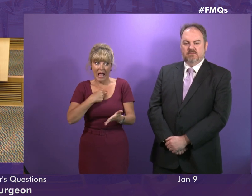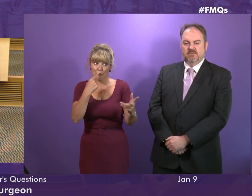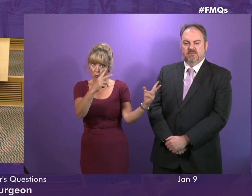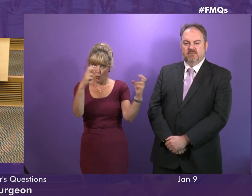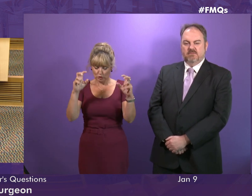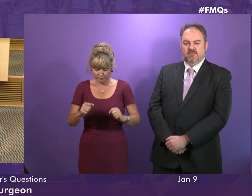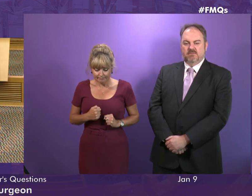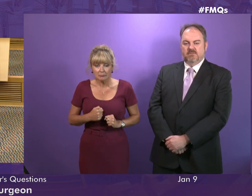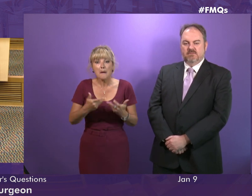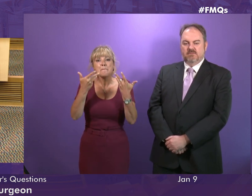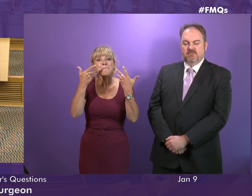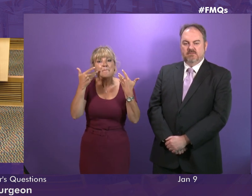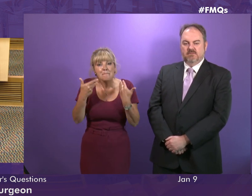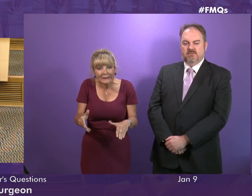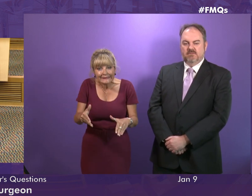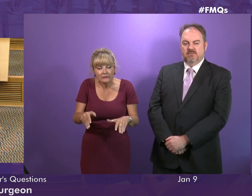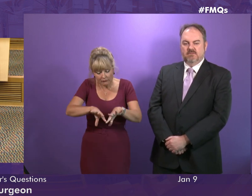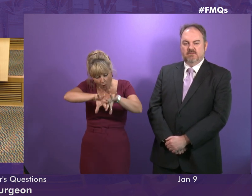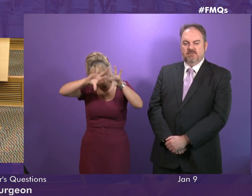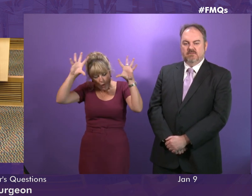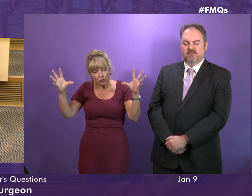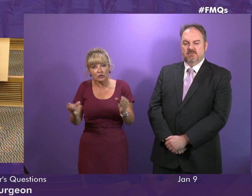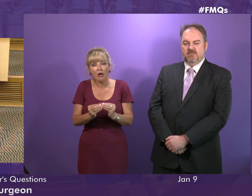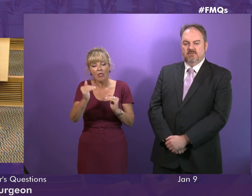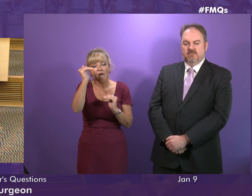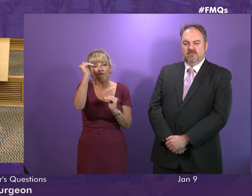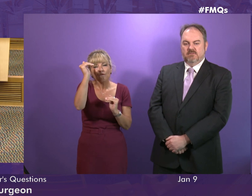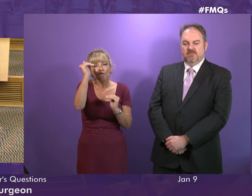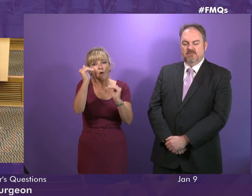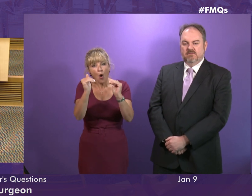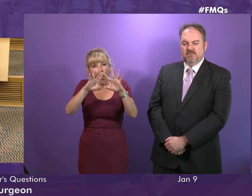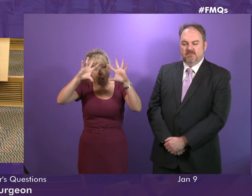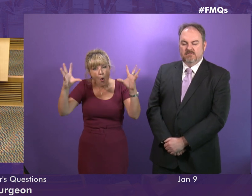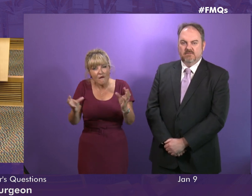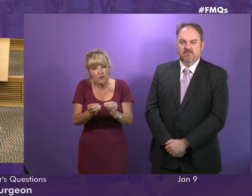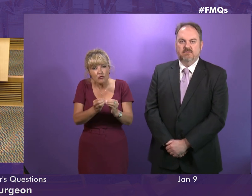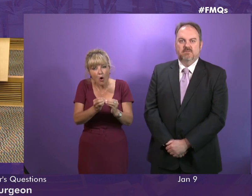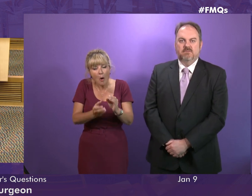“there has been a fall in the overall pass rate.” That does not strike me as an attempt to hide the matter.